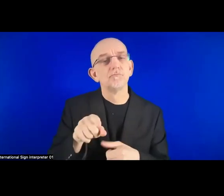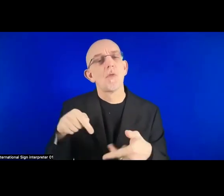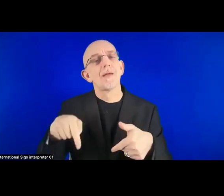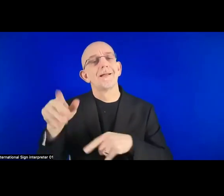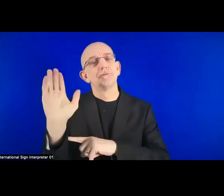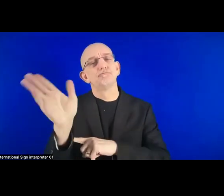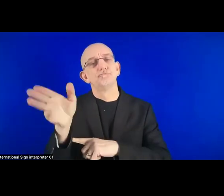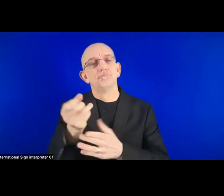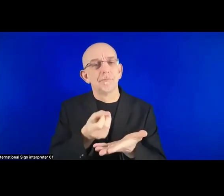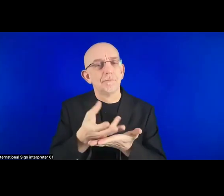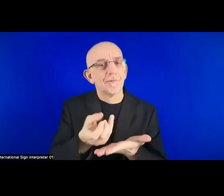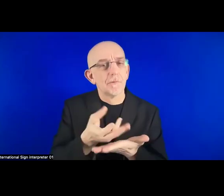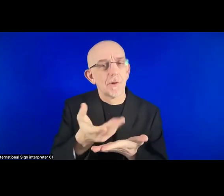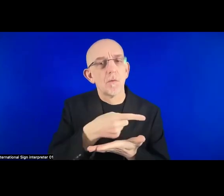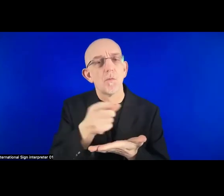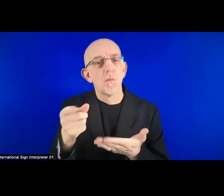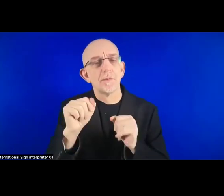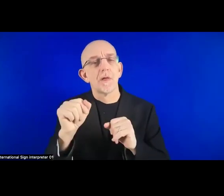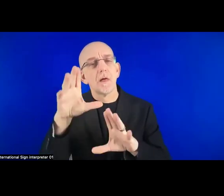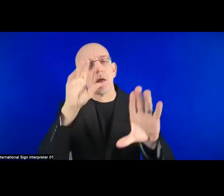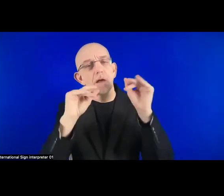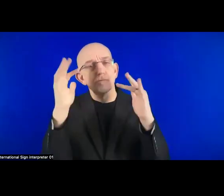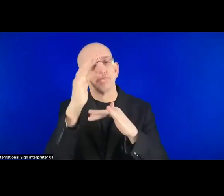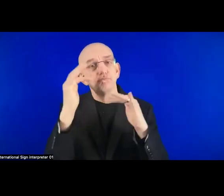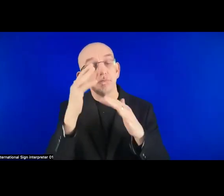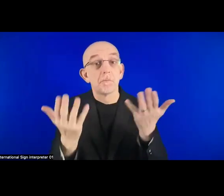I am going to give you a little bit of background and then I am going to talk about